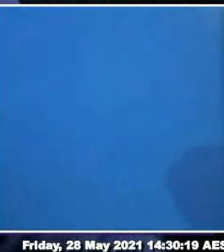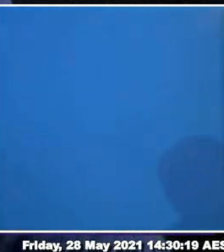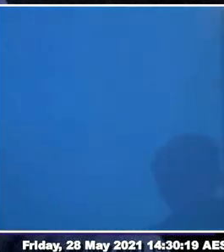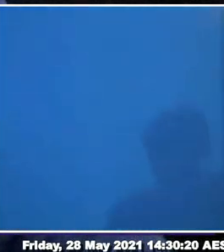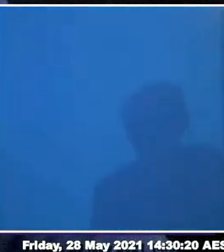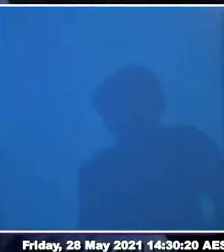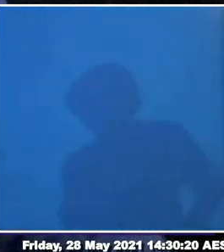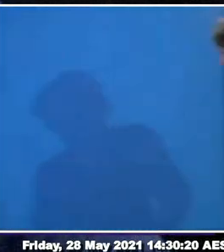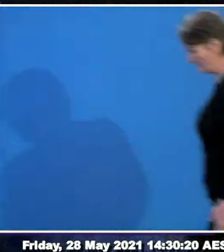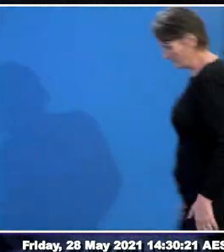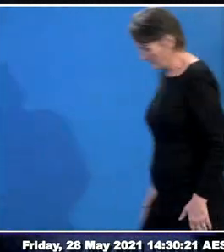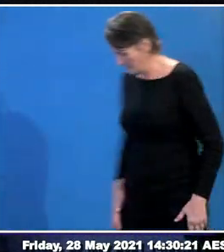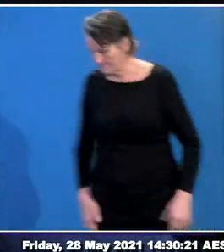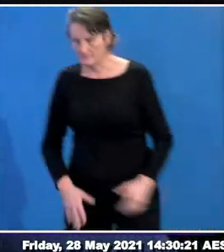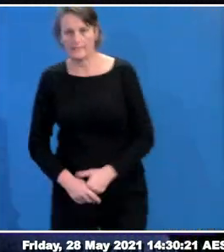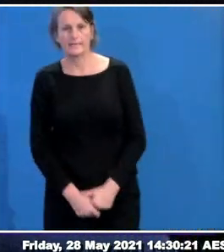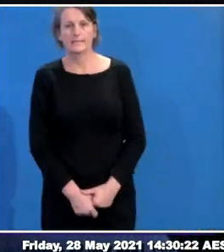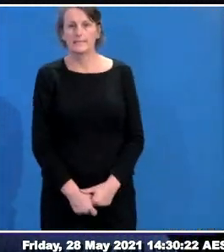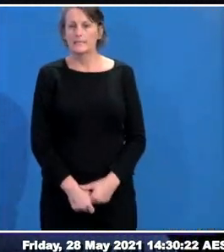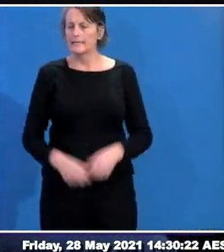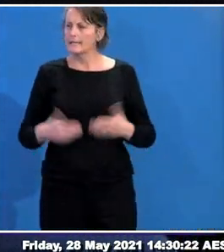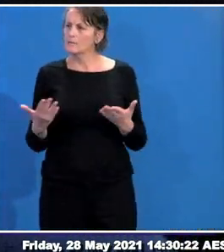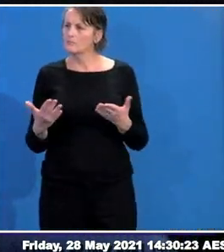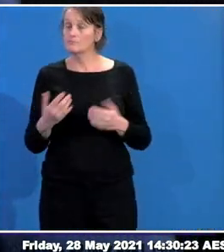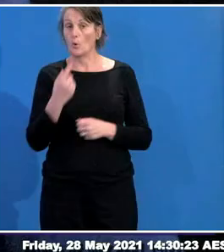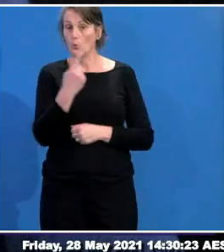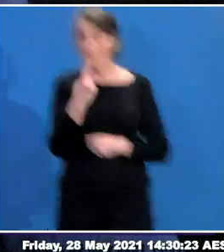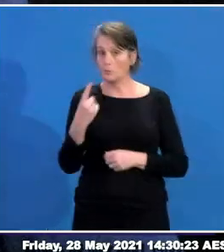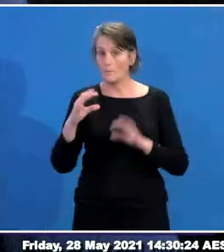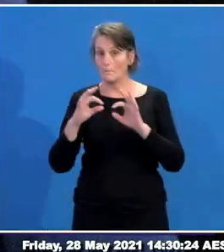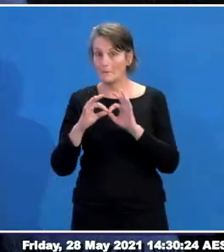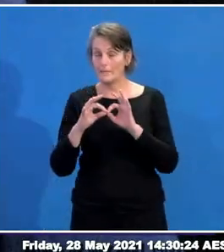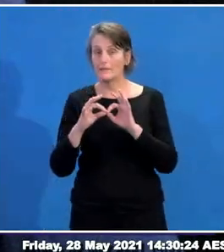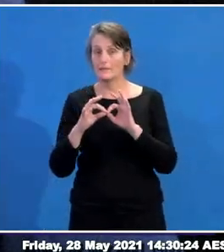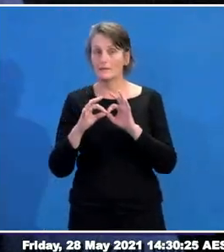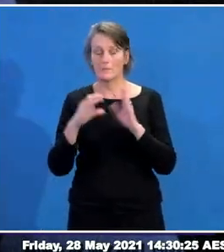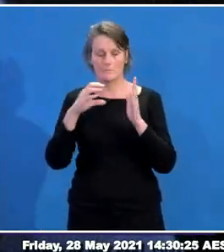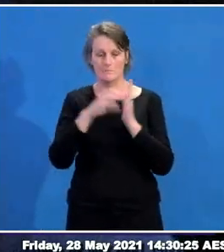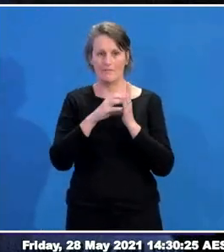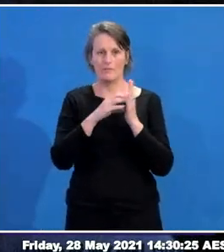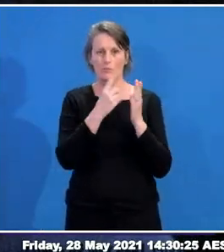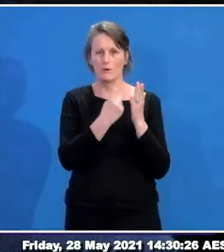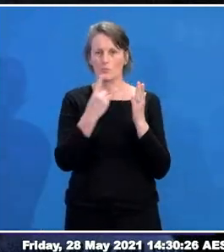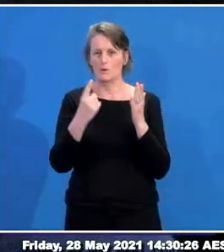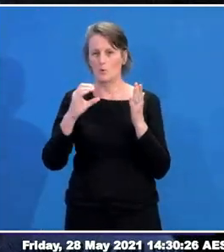111(b) is referring to sorry, paragraph 111 is referring